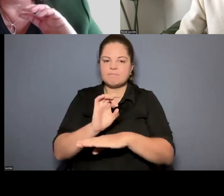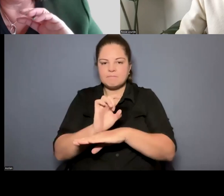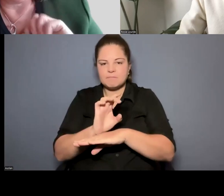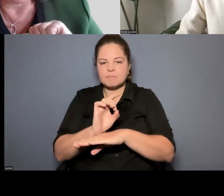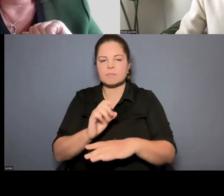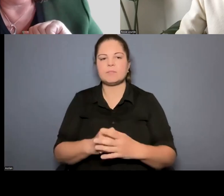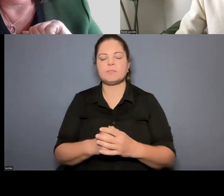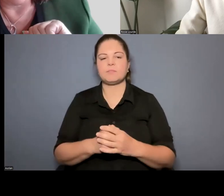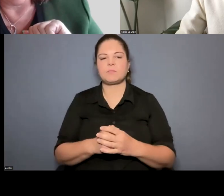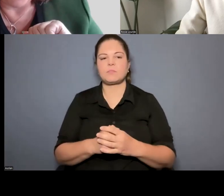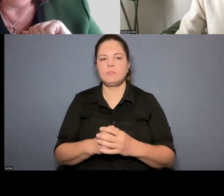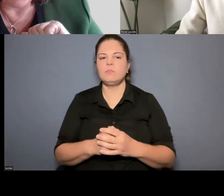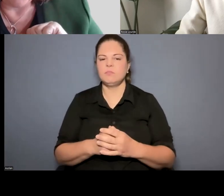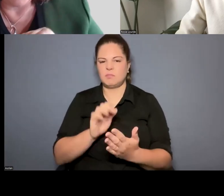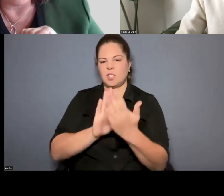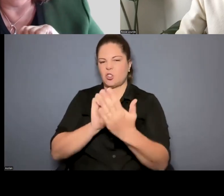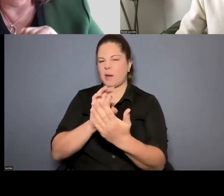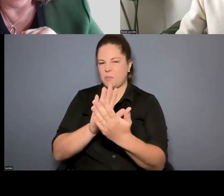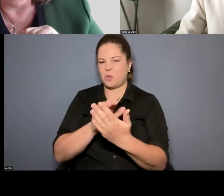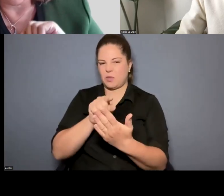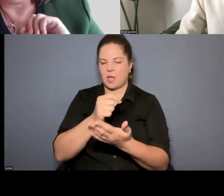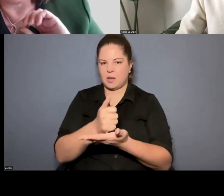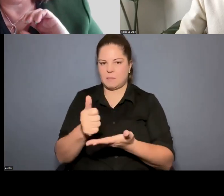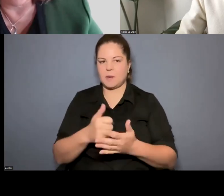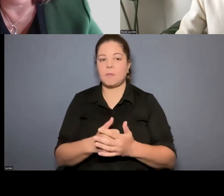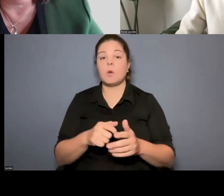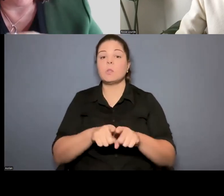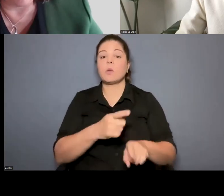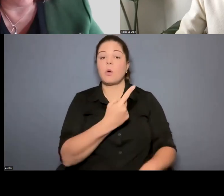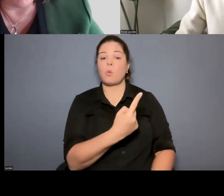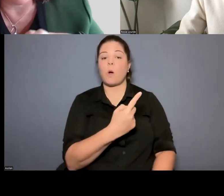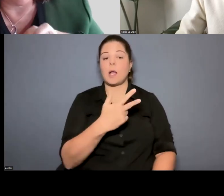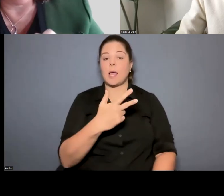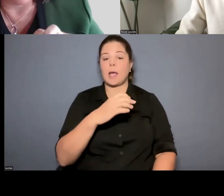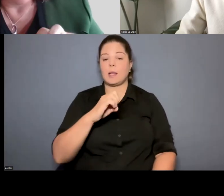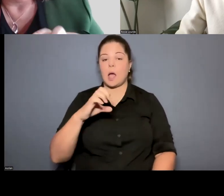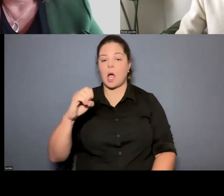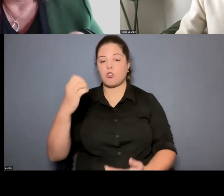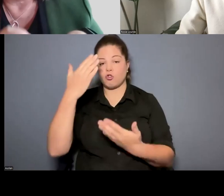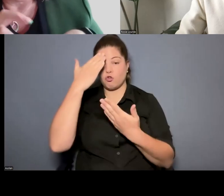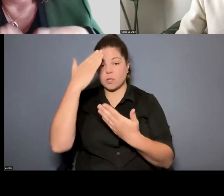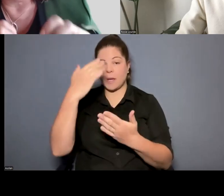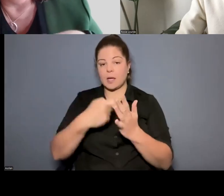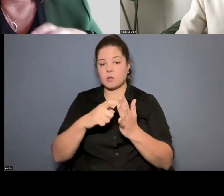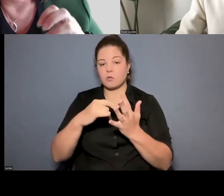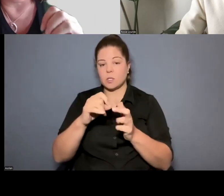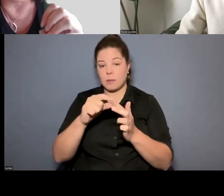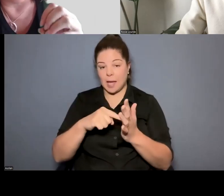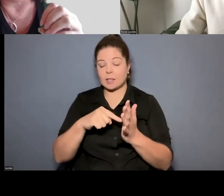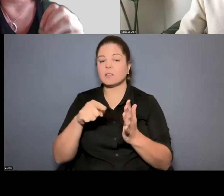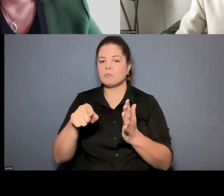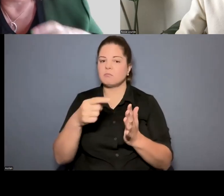is also publicly funded services like 1800RESPECT to provide support. What we found was, people